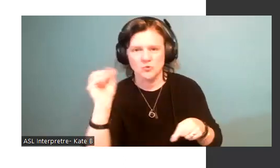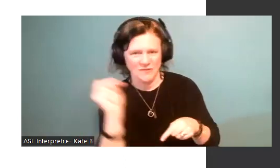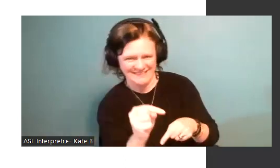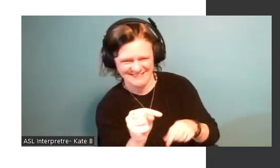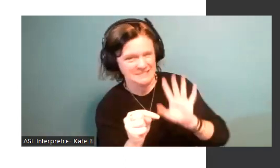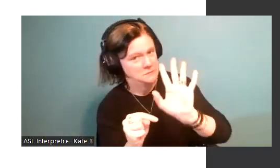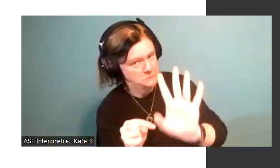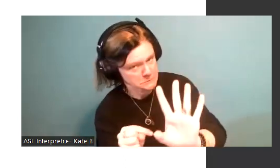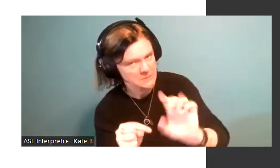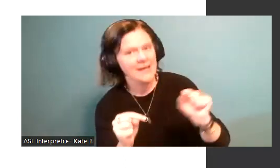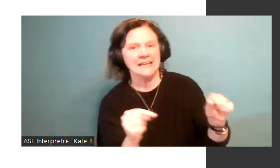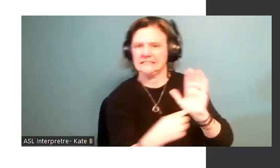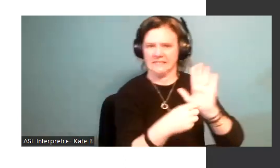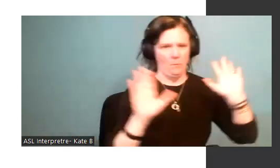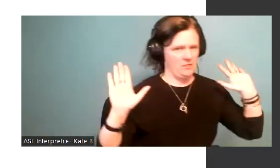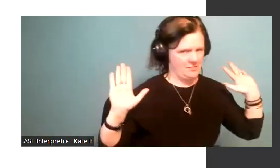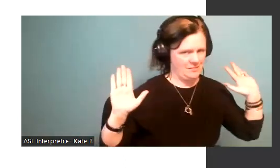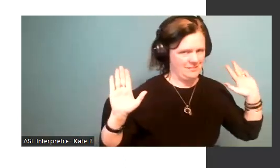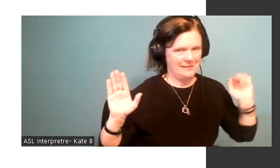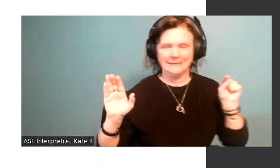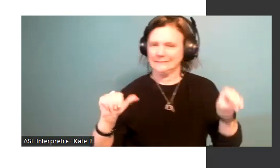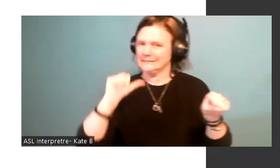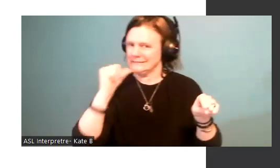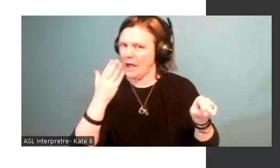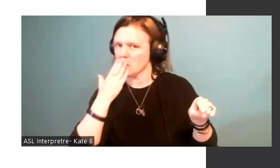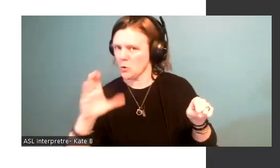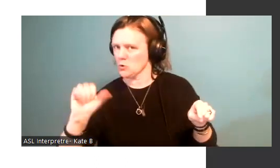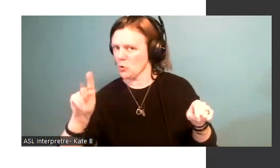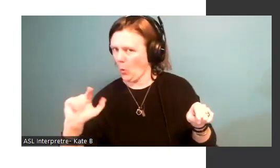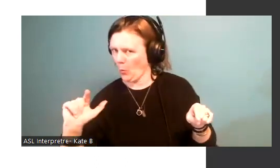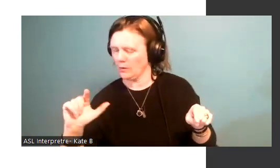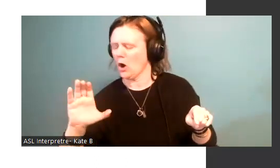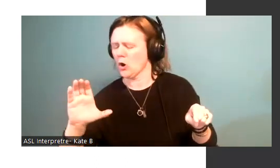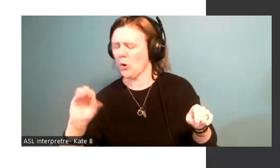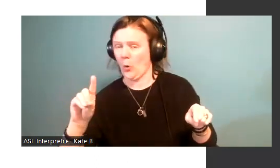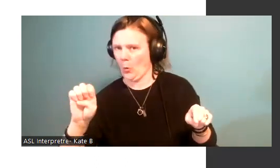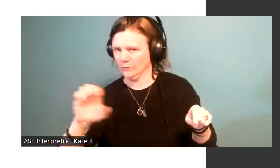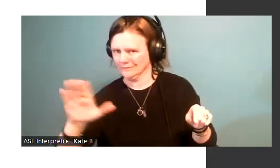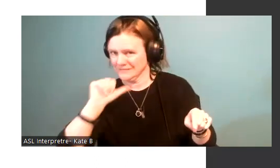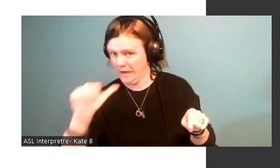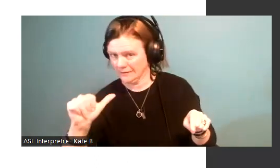description and that is when the user can shut it down if they want to. This is an example of the